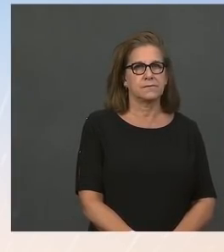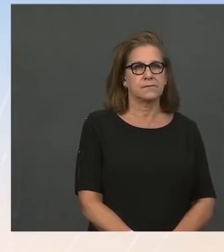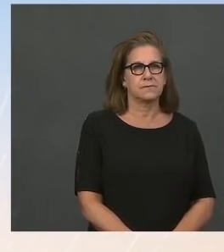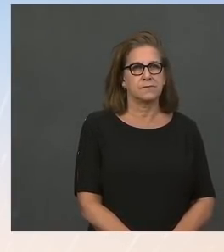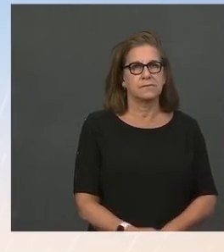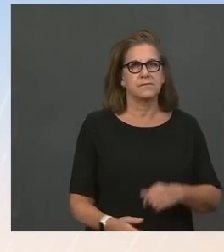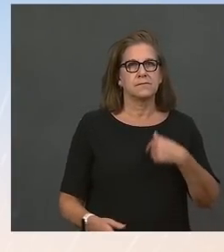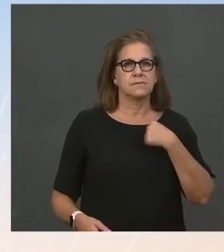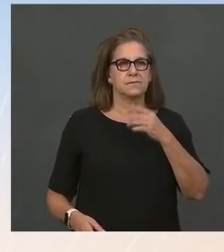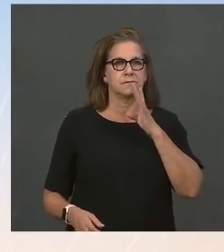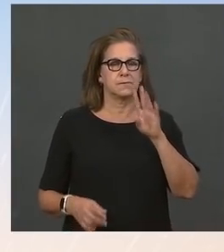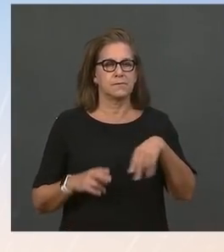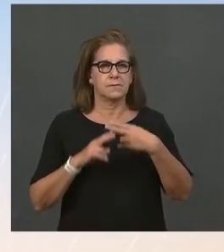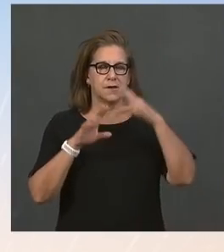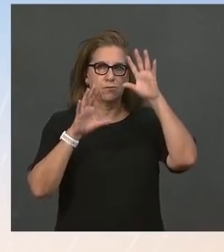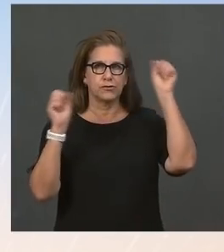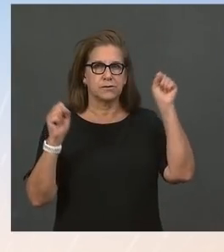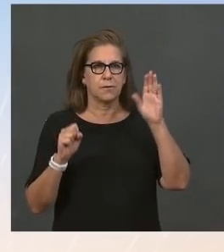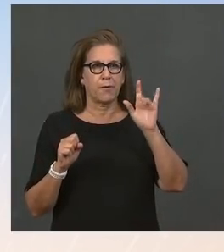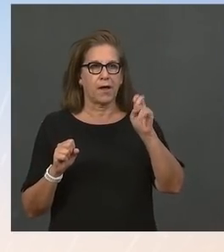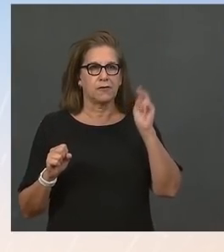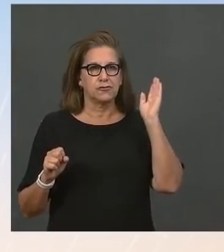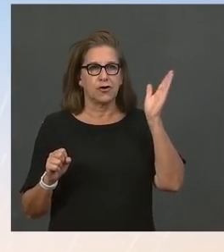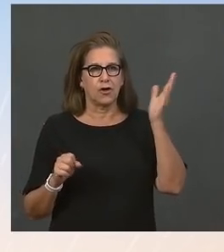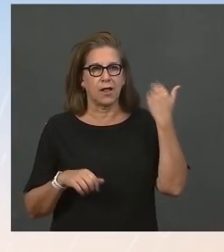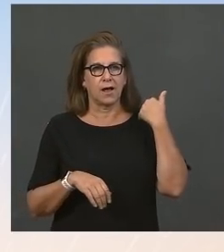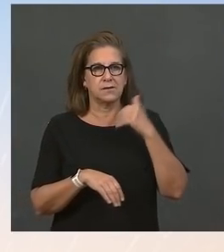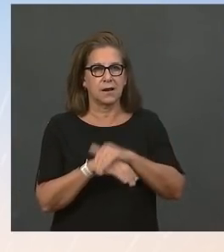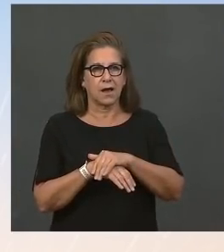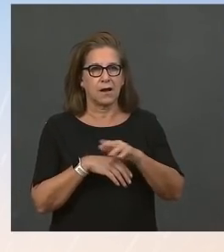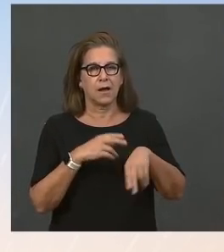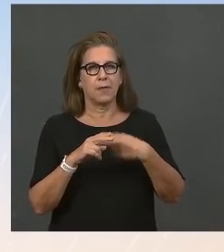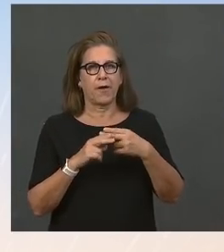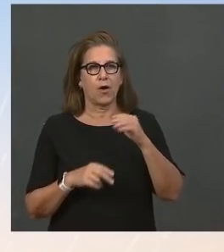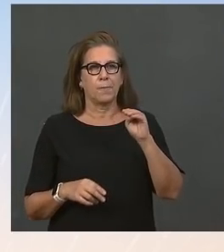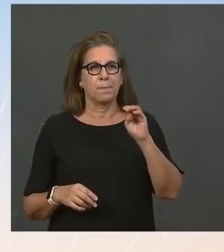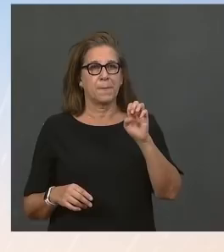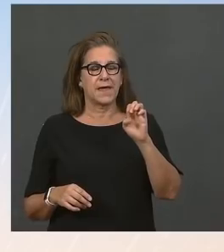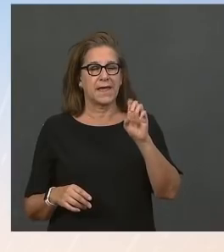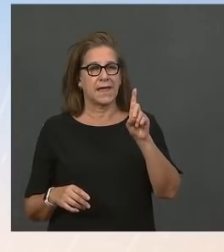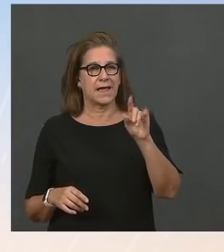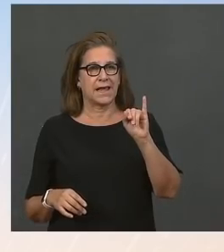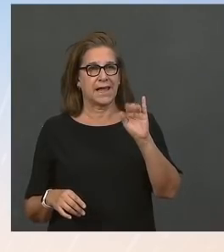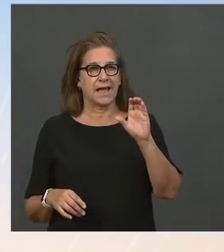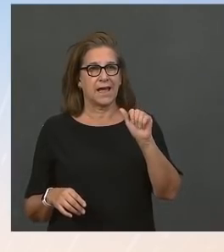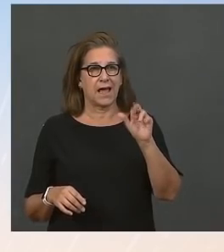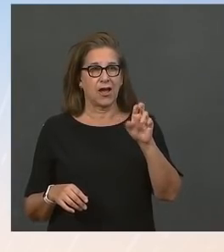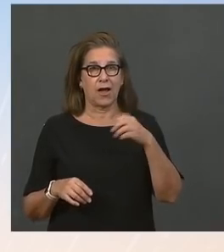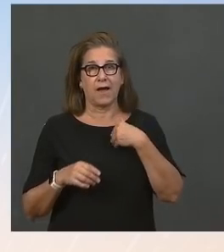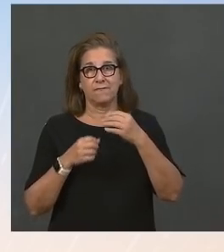and whether this will be an actual expansion or vouchers for things, such as dental work?